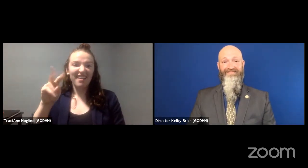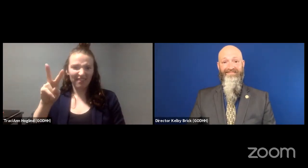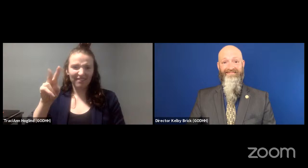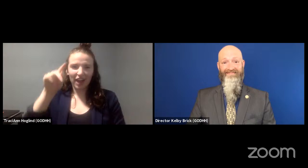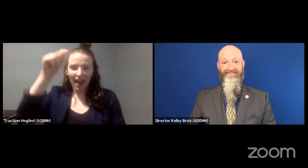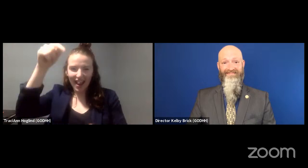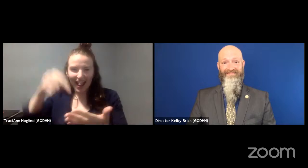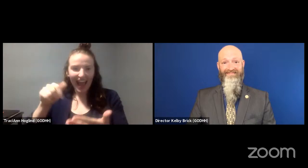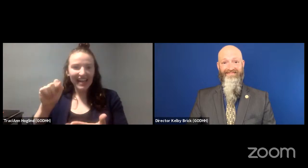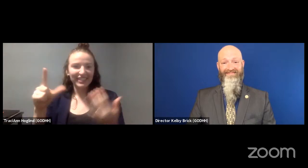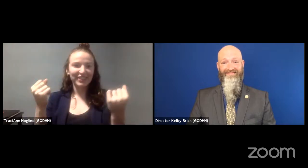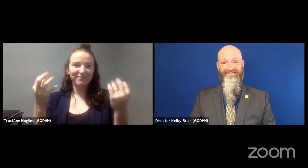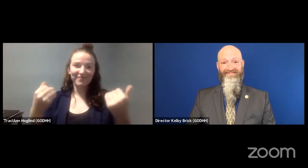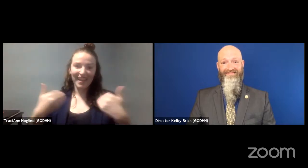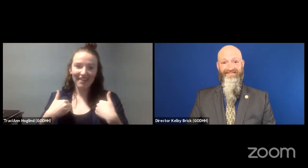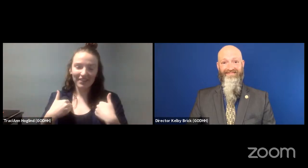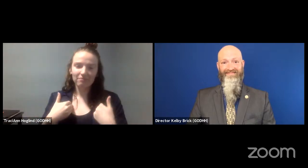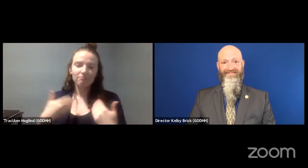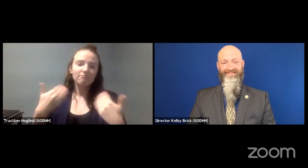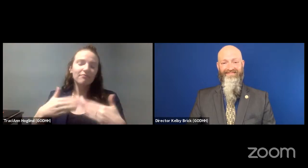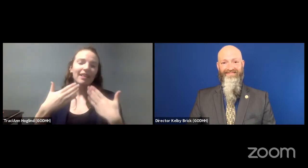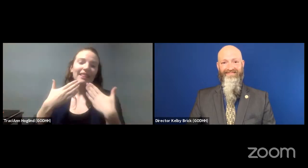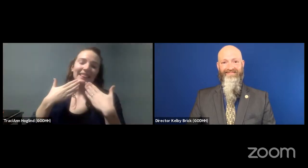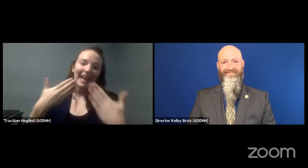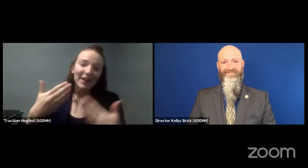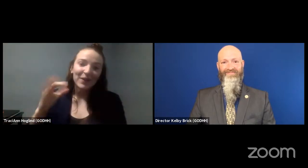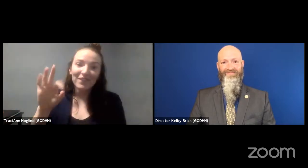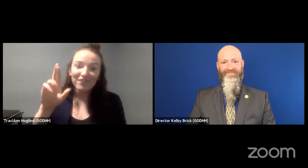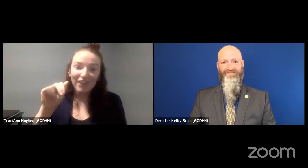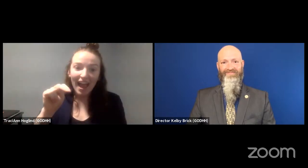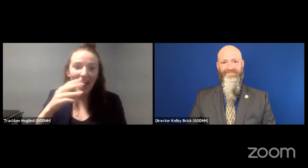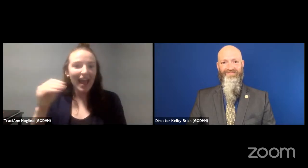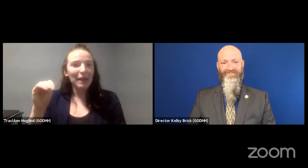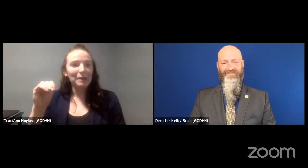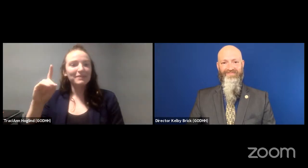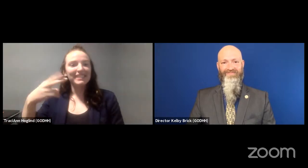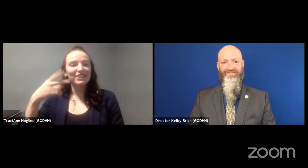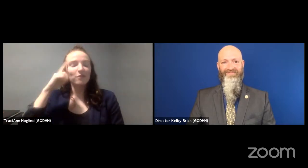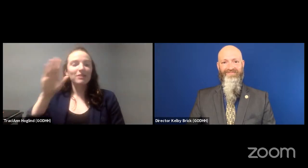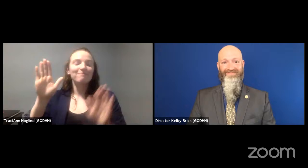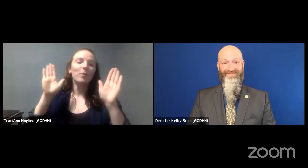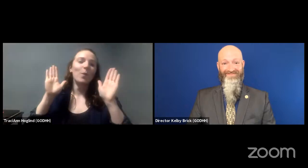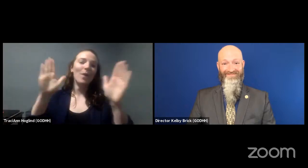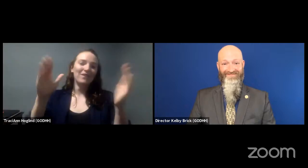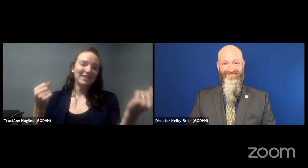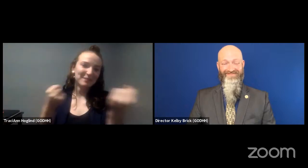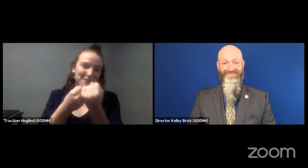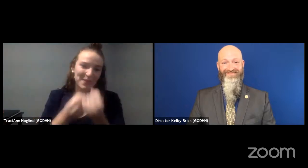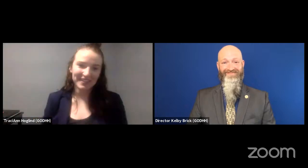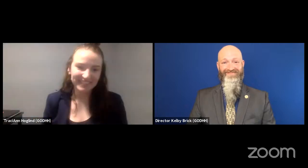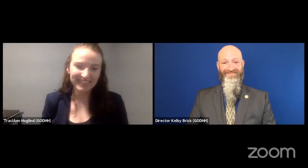as well. At Marylandhealth.gov, we have ASL videos informing the public of changes. This